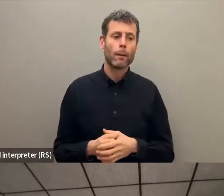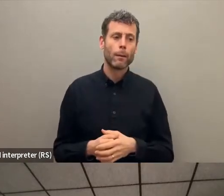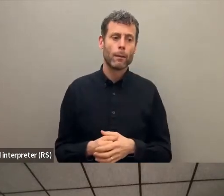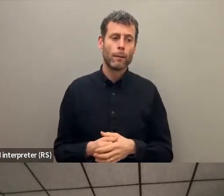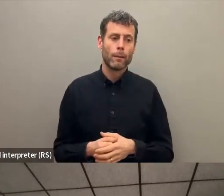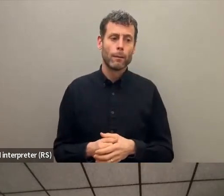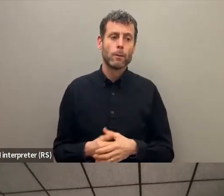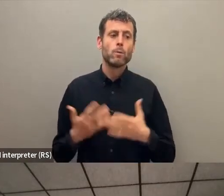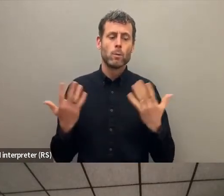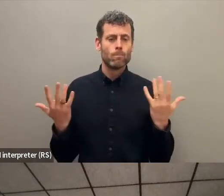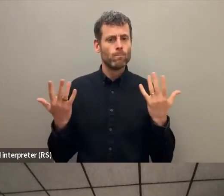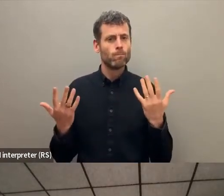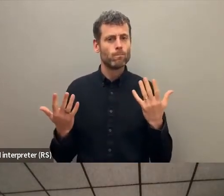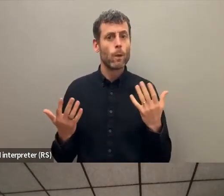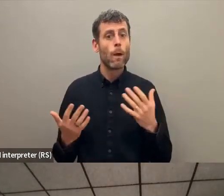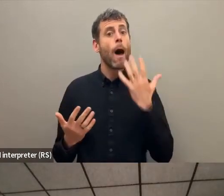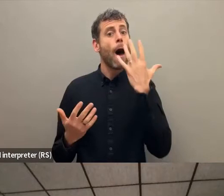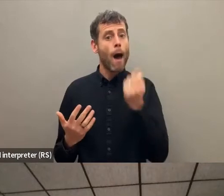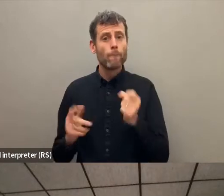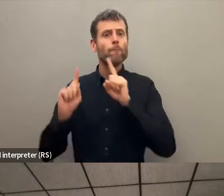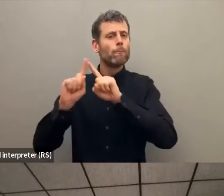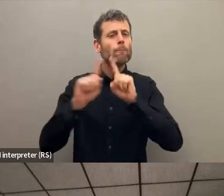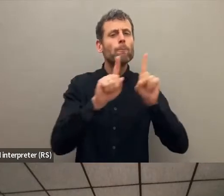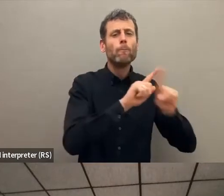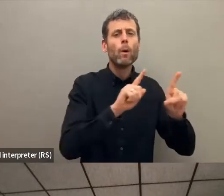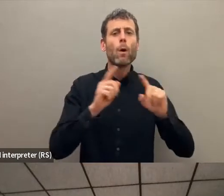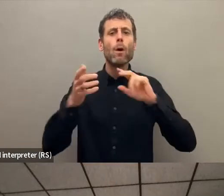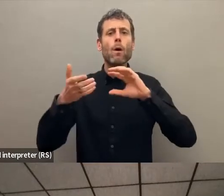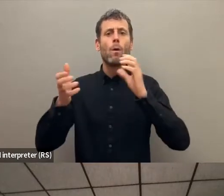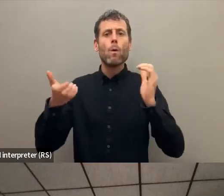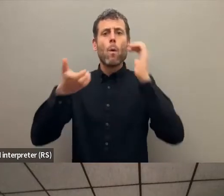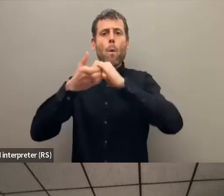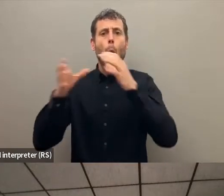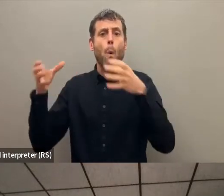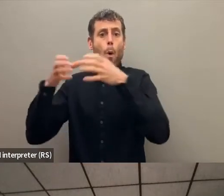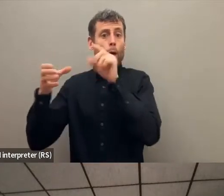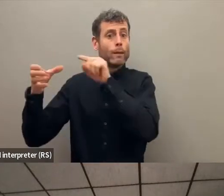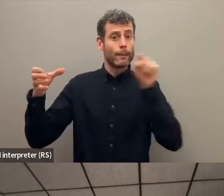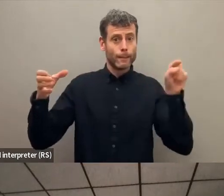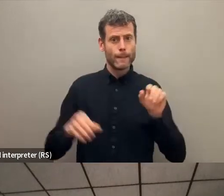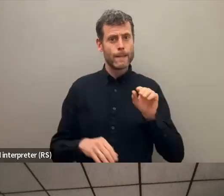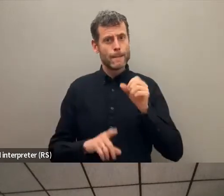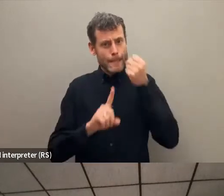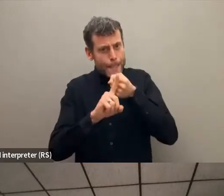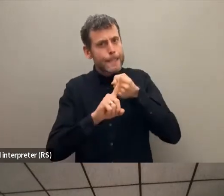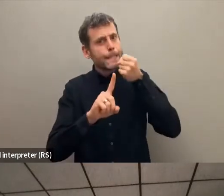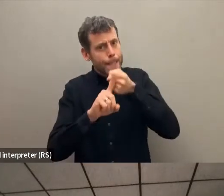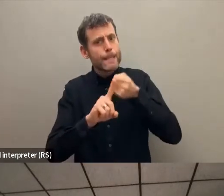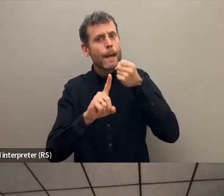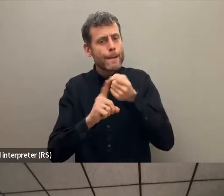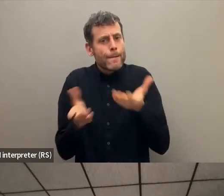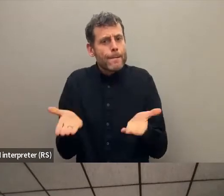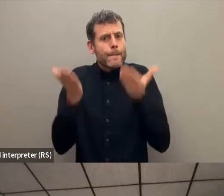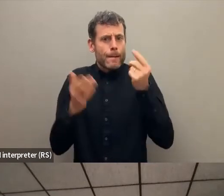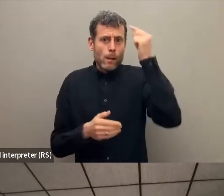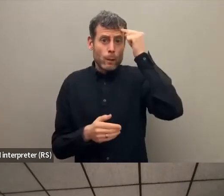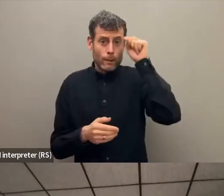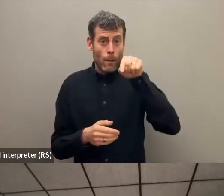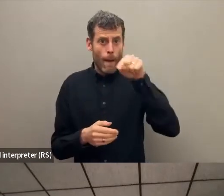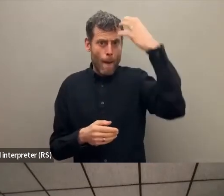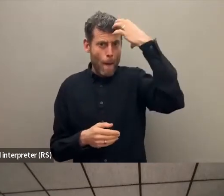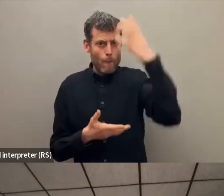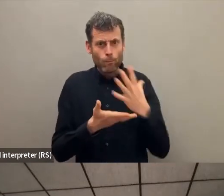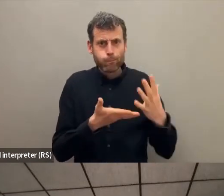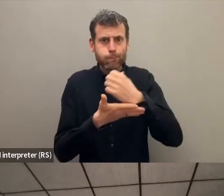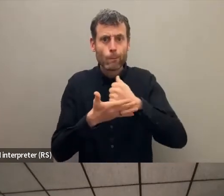Mohammed Ali Loutfy: To address these gaps and others organizations or persons with disabilities must play and a meaningful role in data collection, analysis and use.